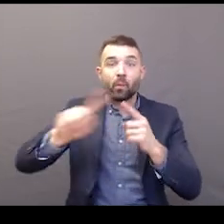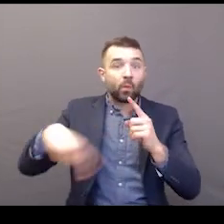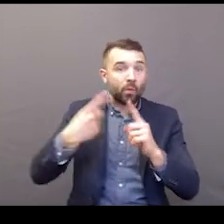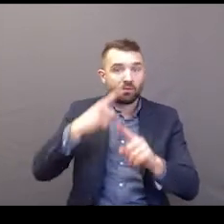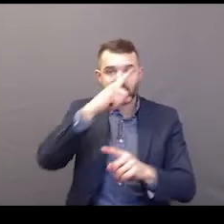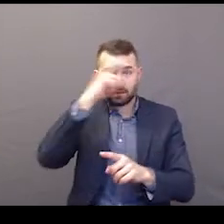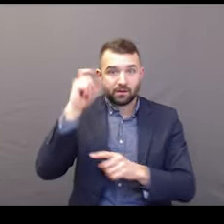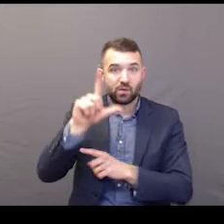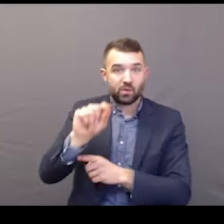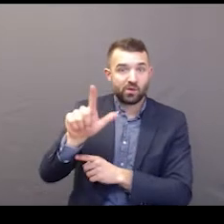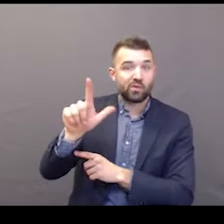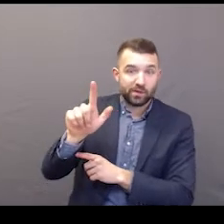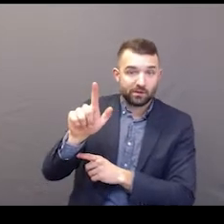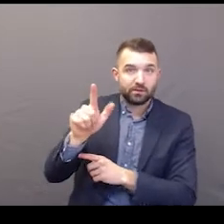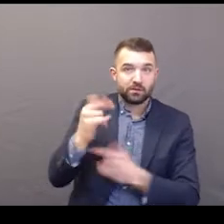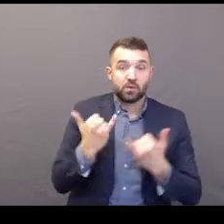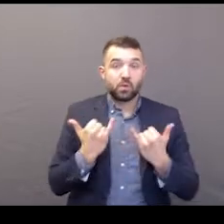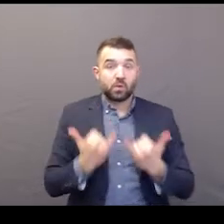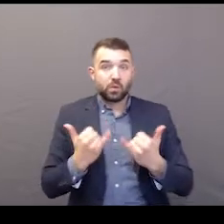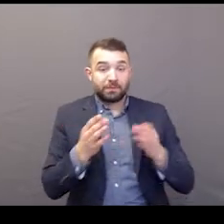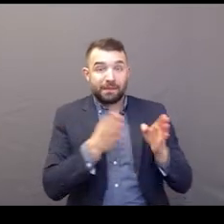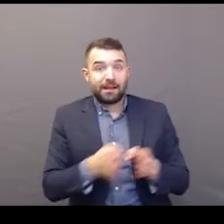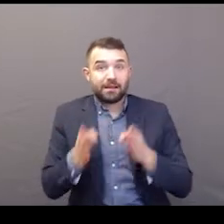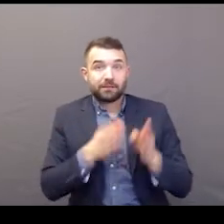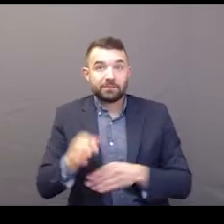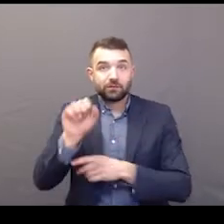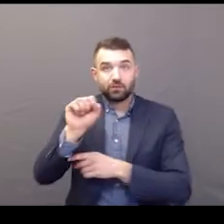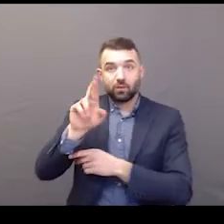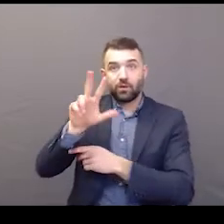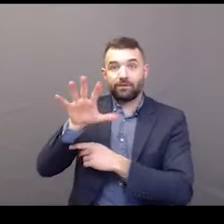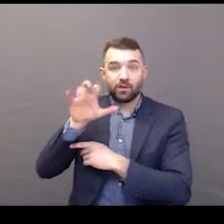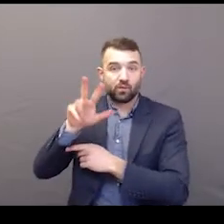SR 522/NE 145th Stride BRT project continues, although